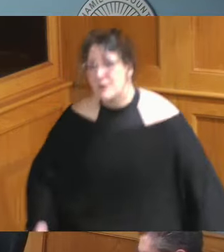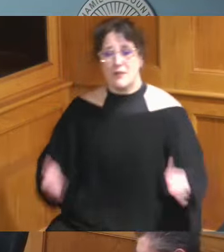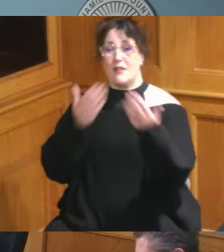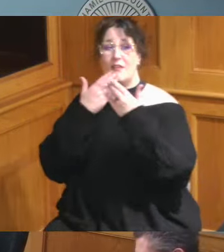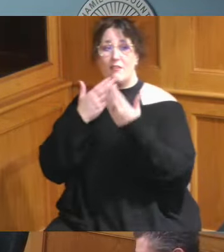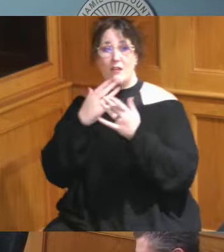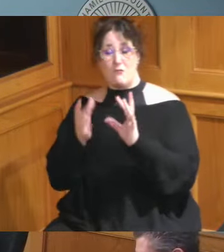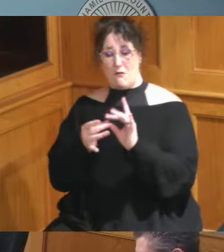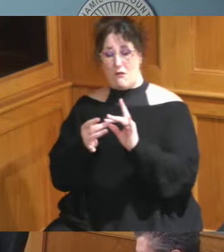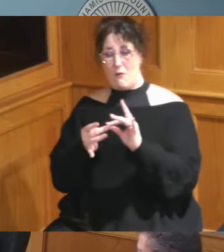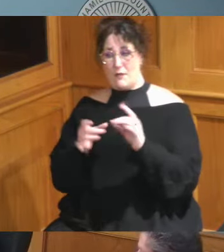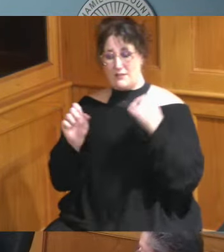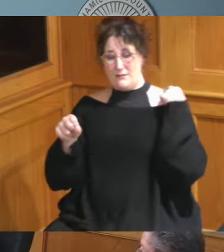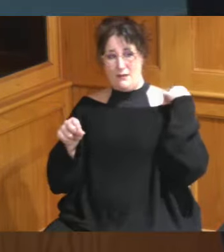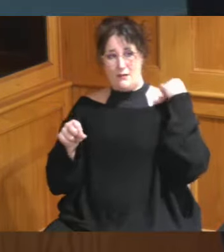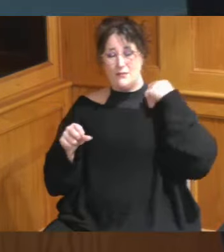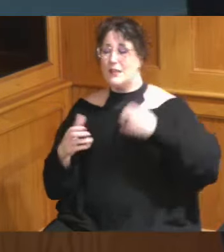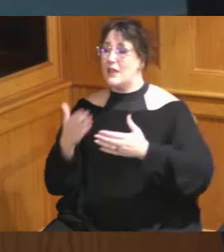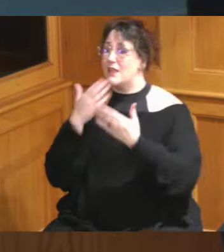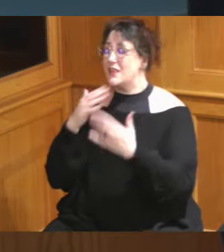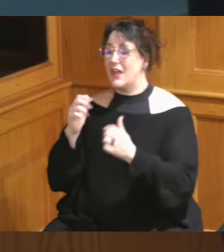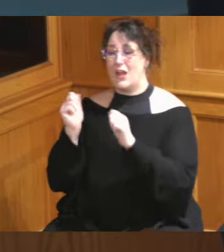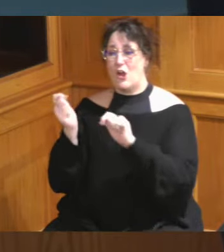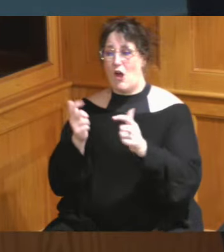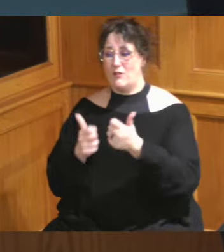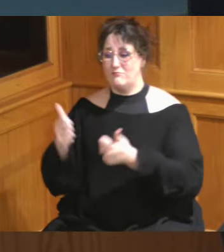all, I want to thank the Administration for all the hard work. This has been a very challenging